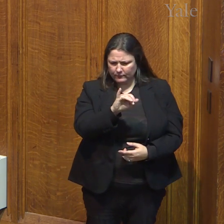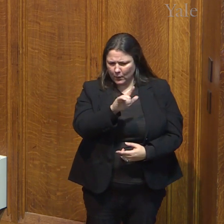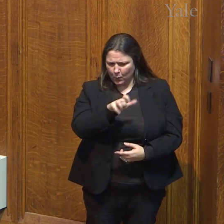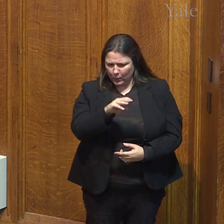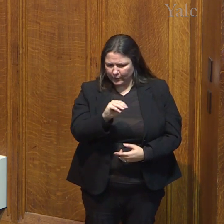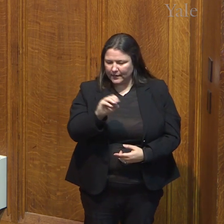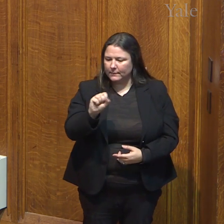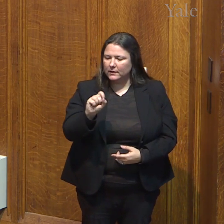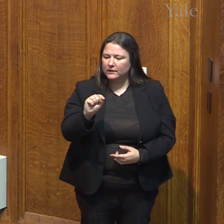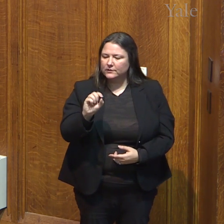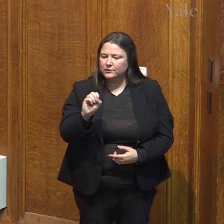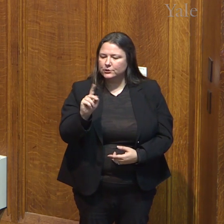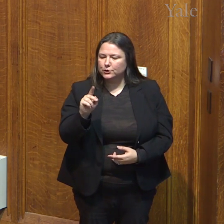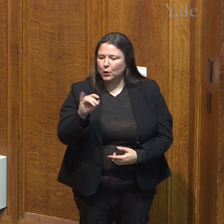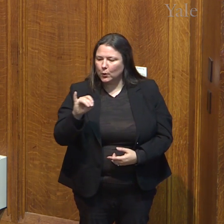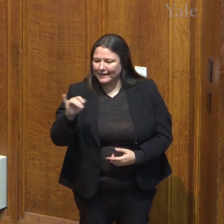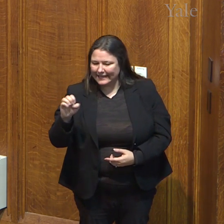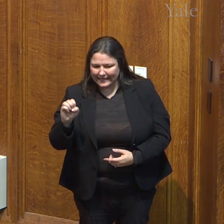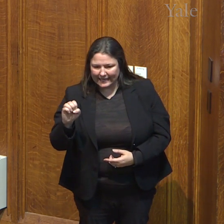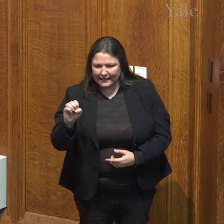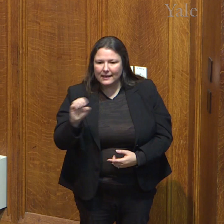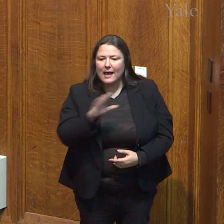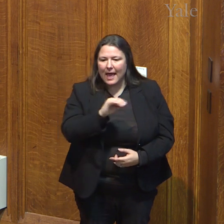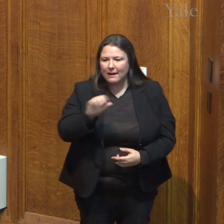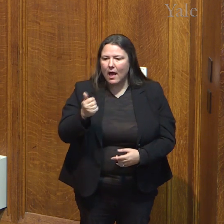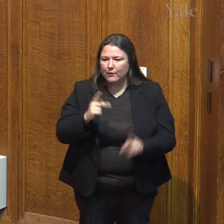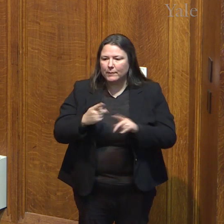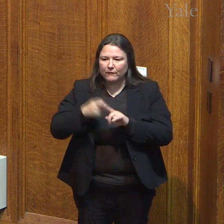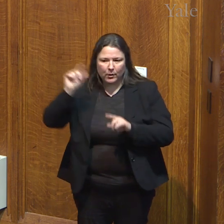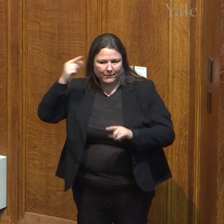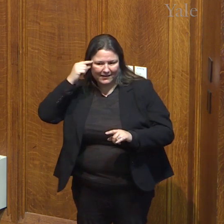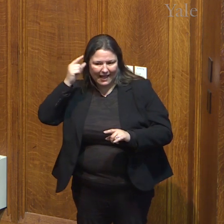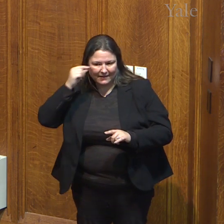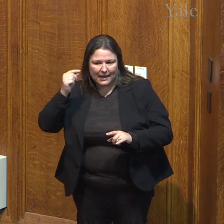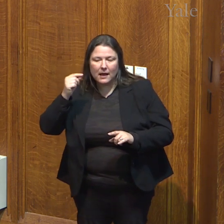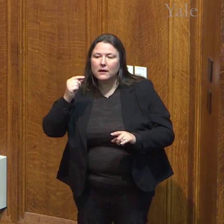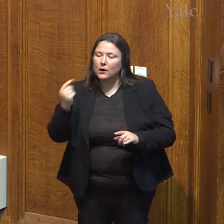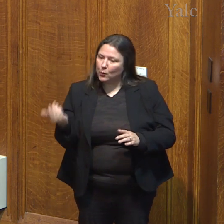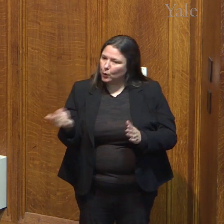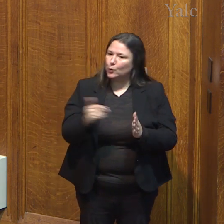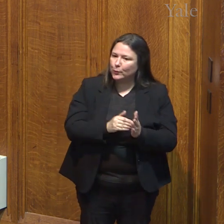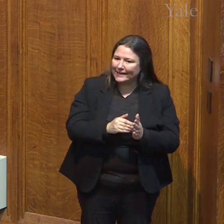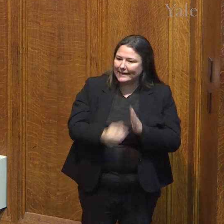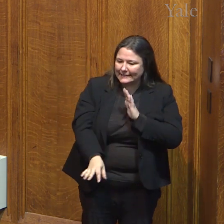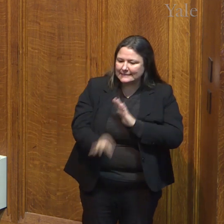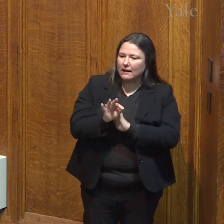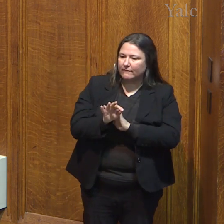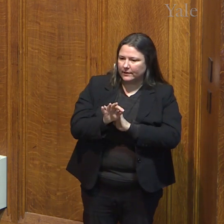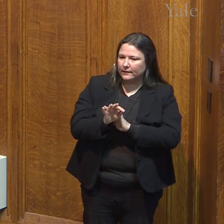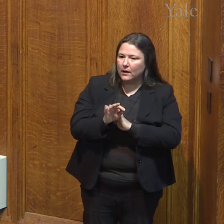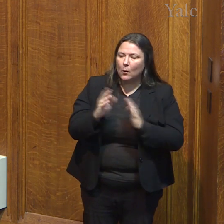at Gallaudet University were rediscovering, they were rediscovering, what had been known in France